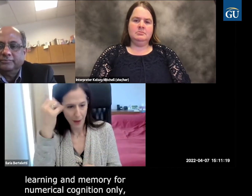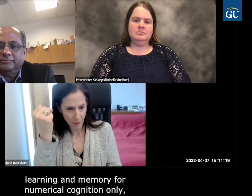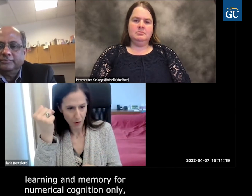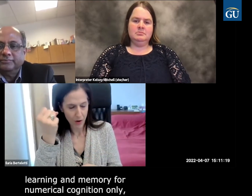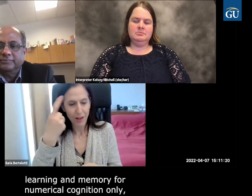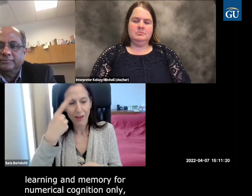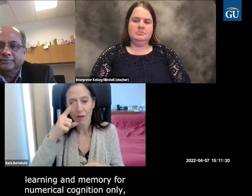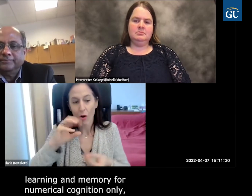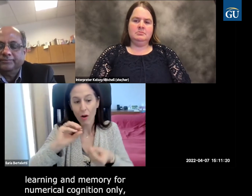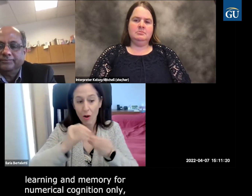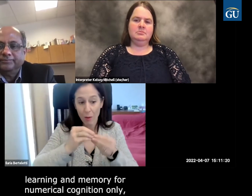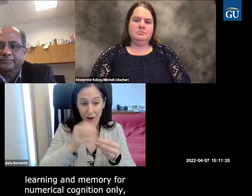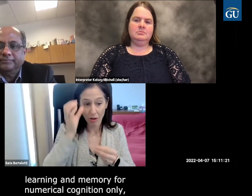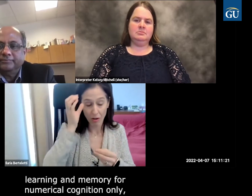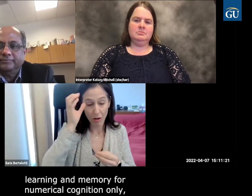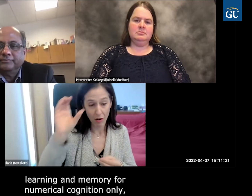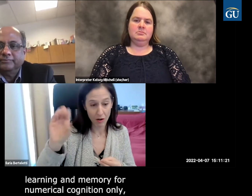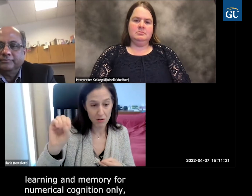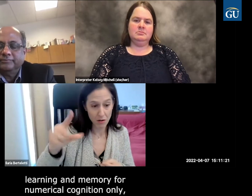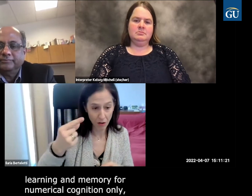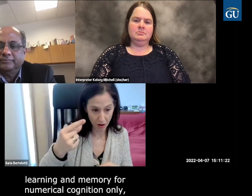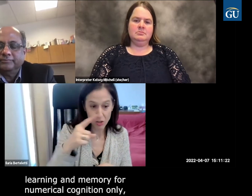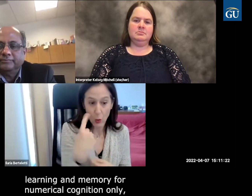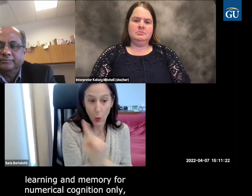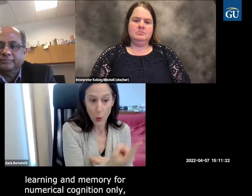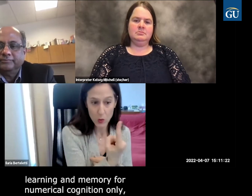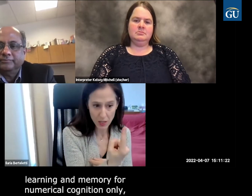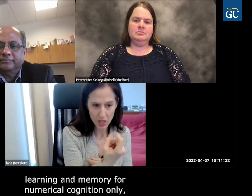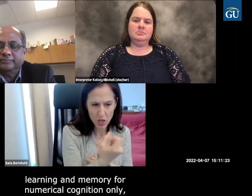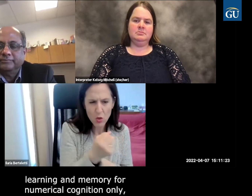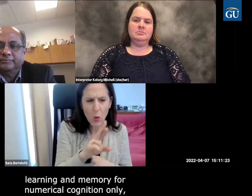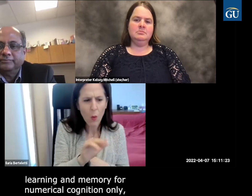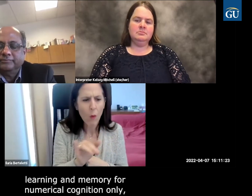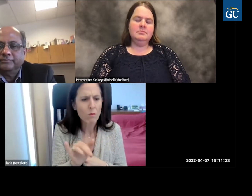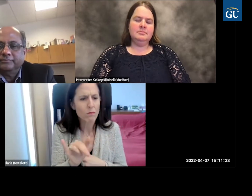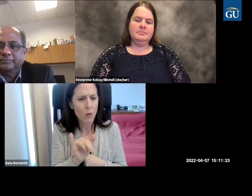and memory